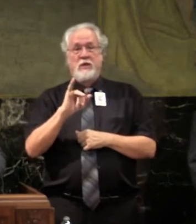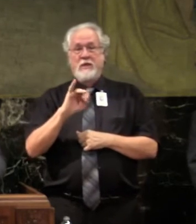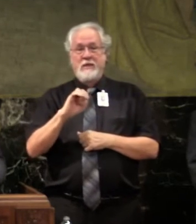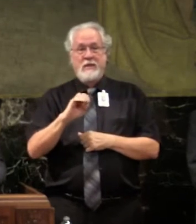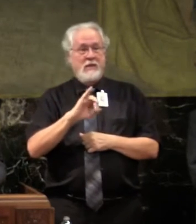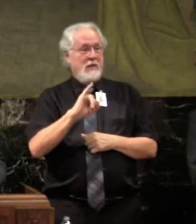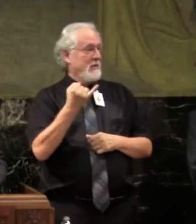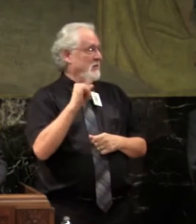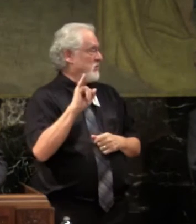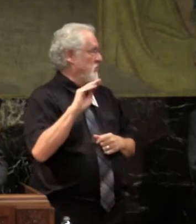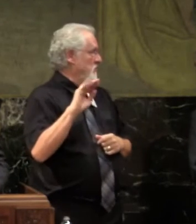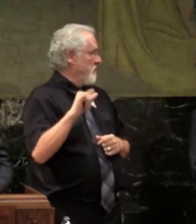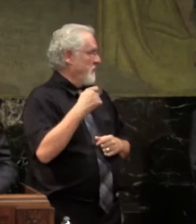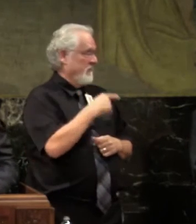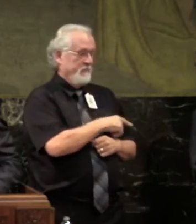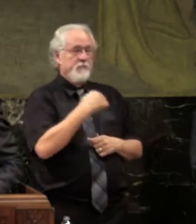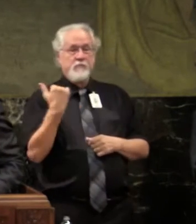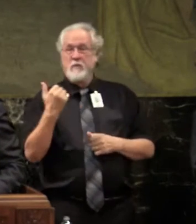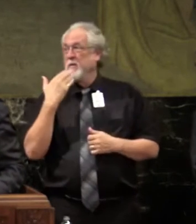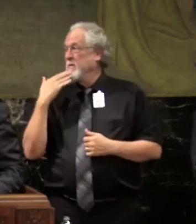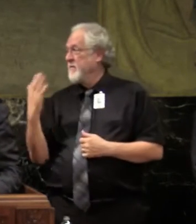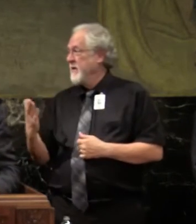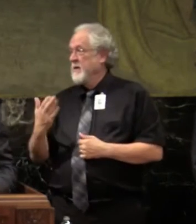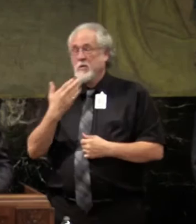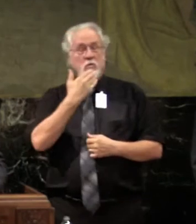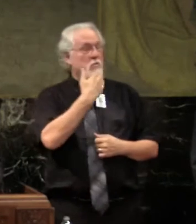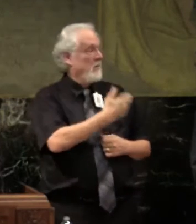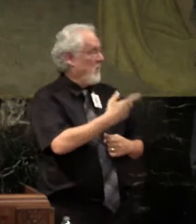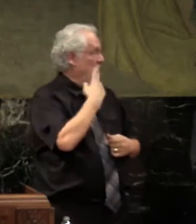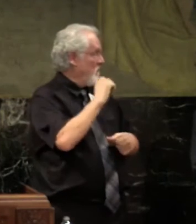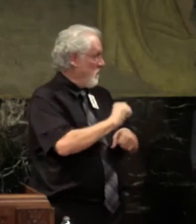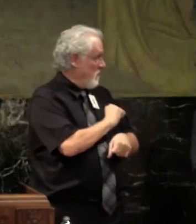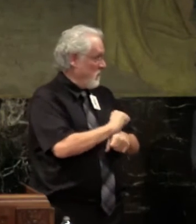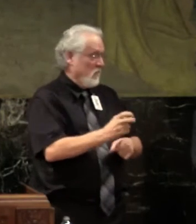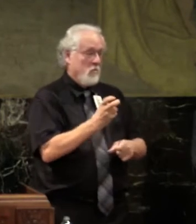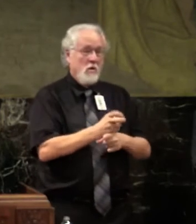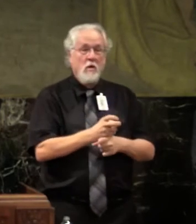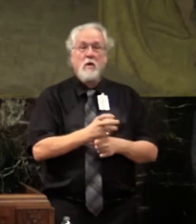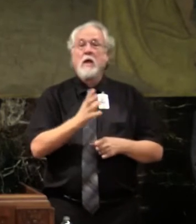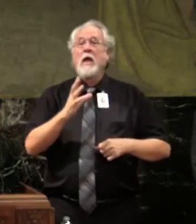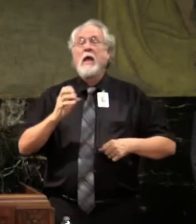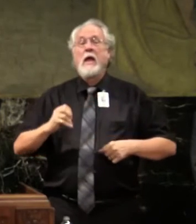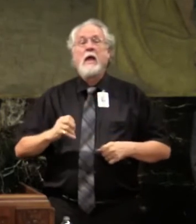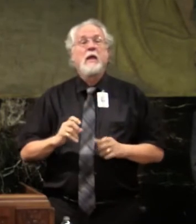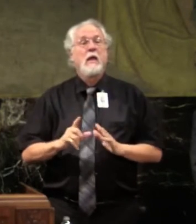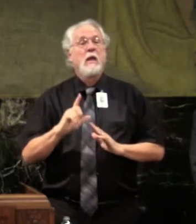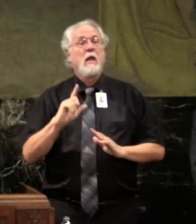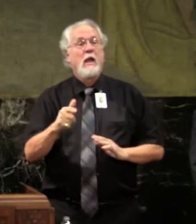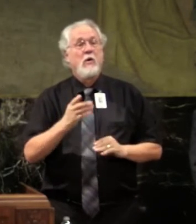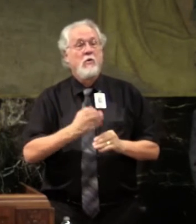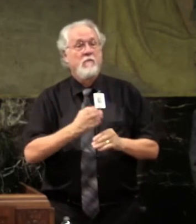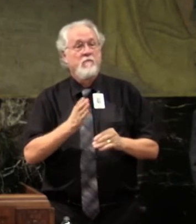durban I want to thank yall for your hard work and later when i'm finished with the prepared remarks i